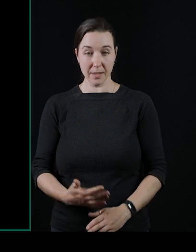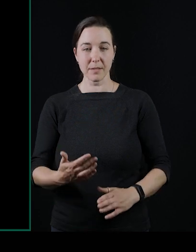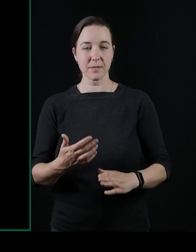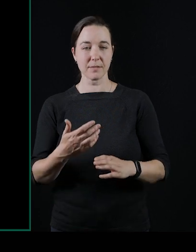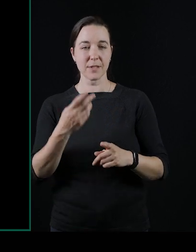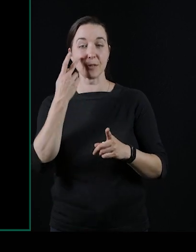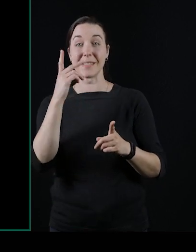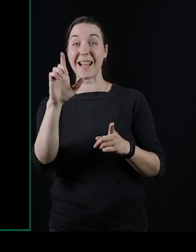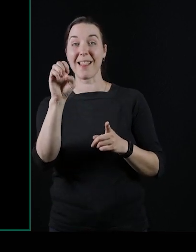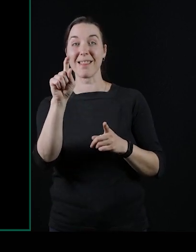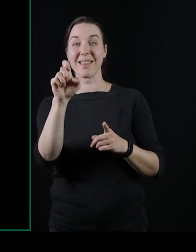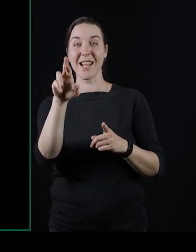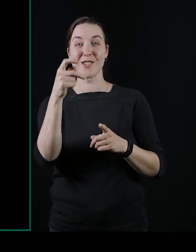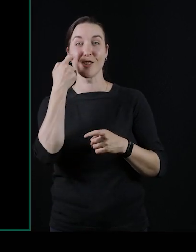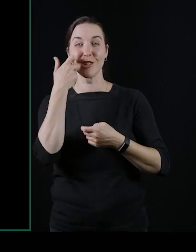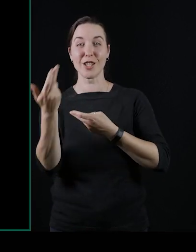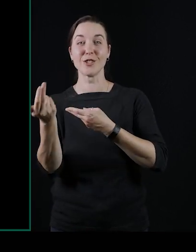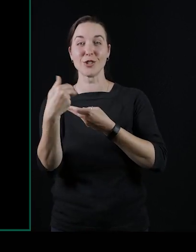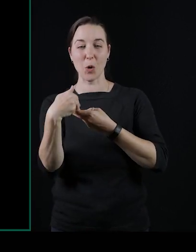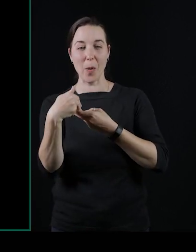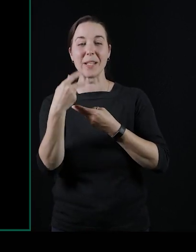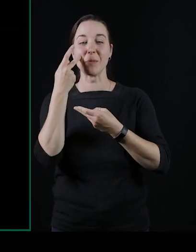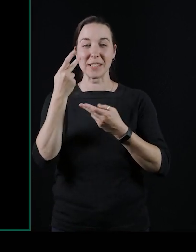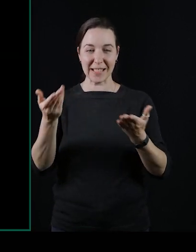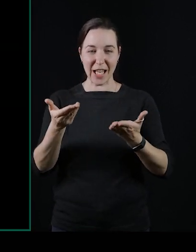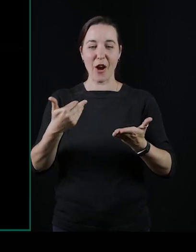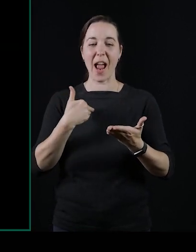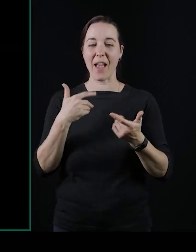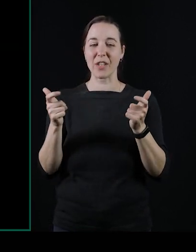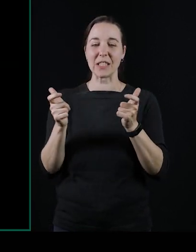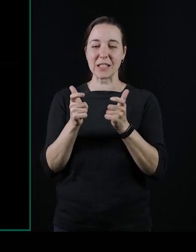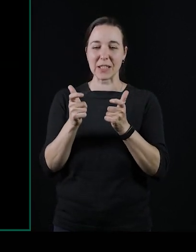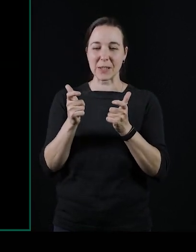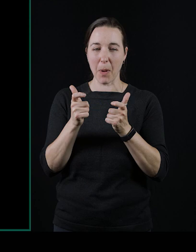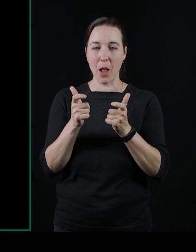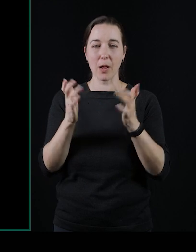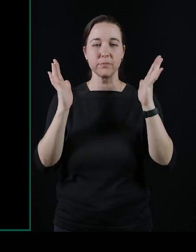We should hear that Lester just joined and we'll see, or hear, you have a very small ping,